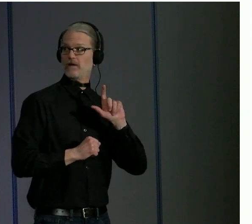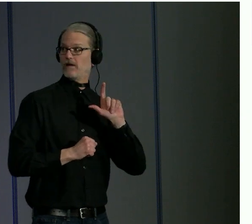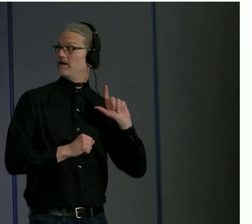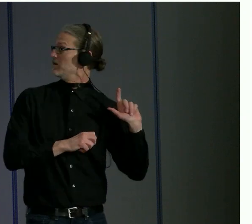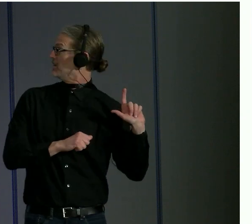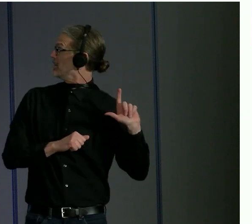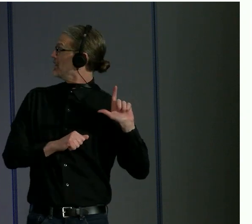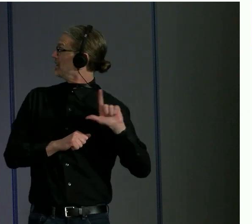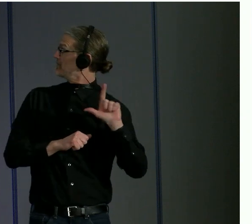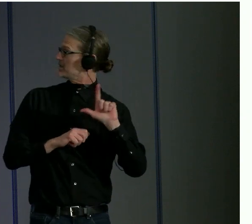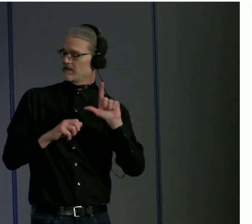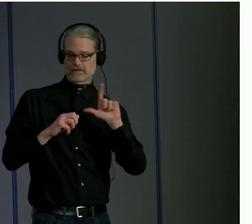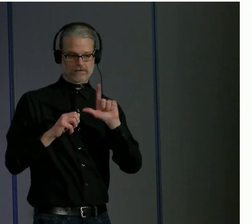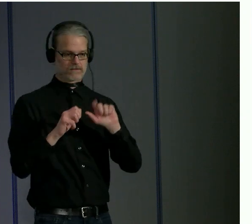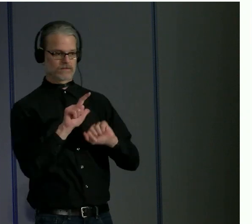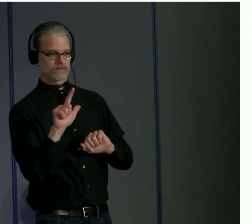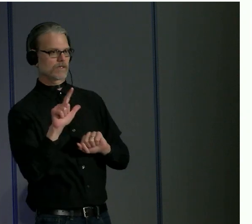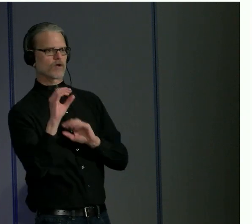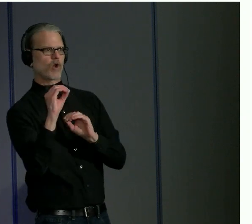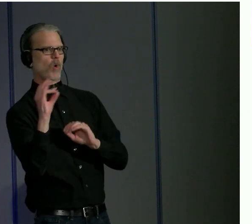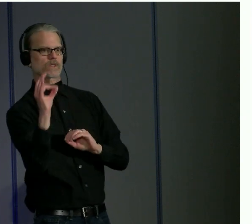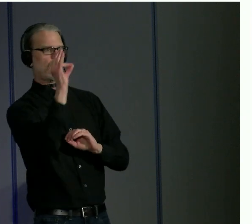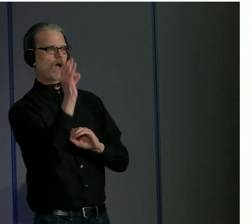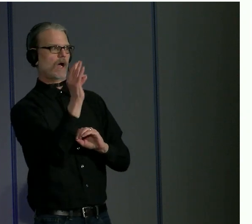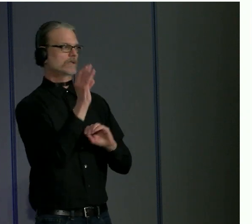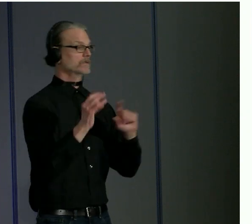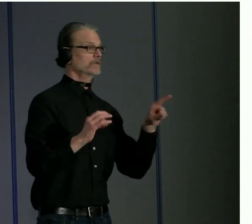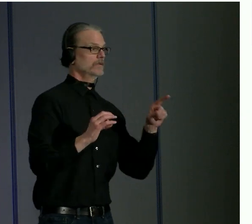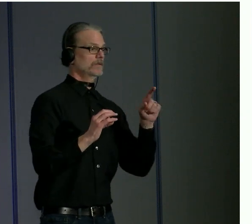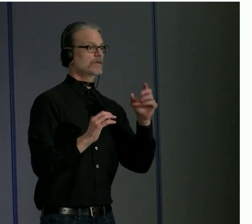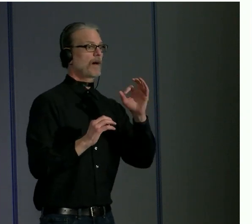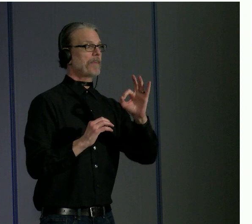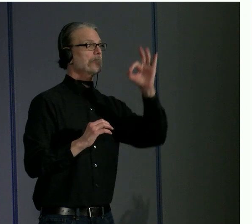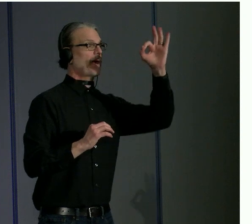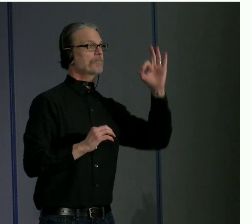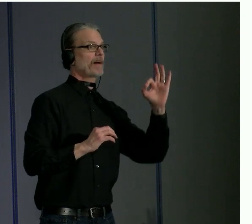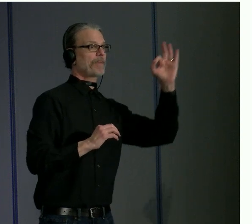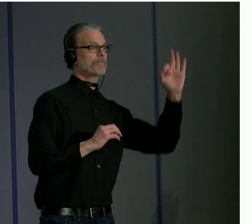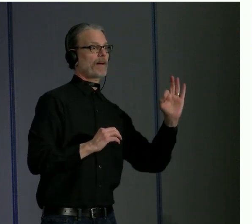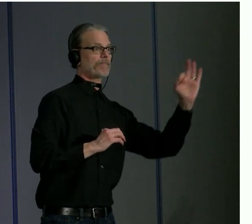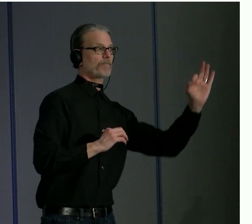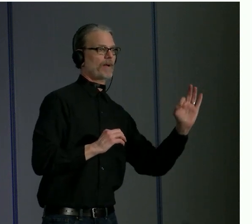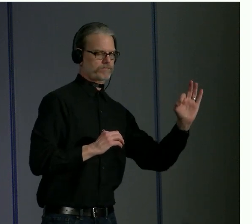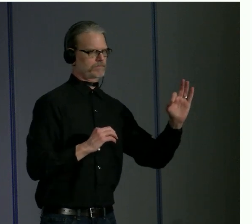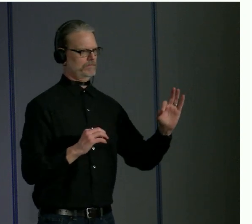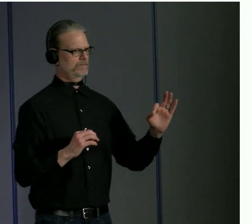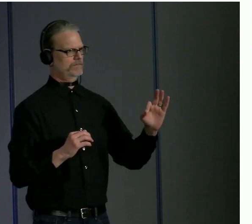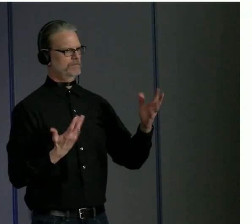the data points. And on the right side, we have 3 different data points with circles. The problem is